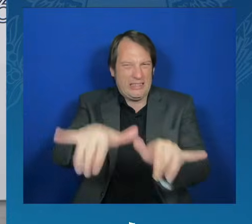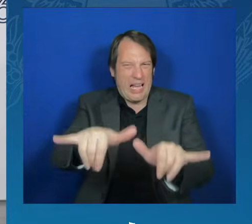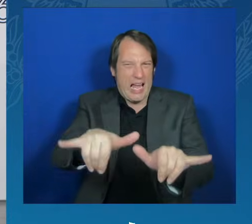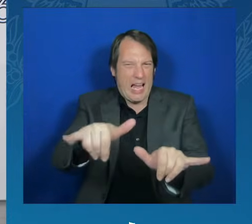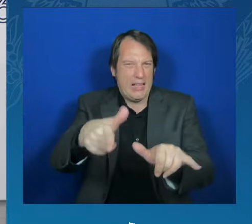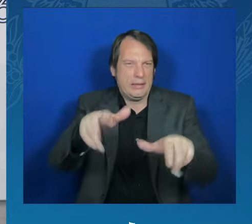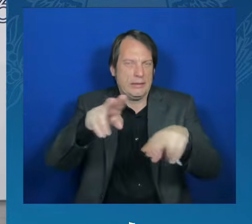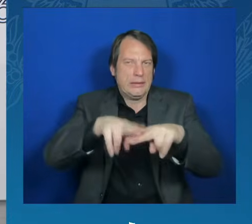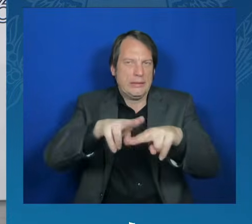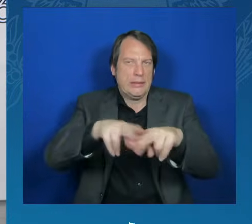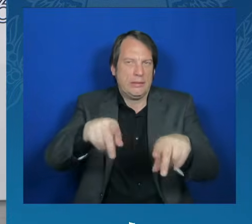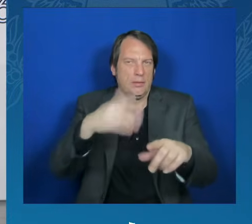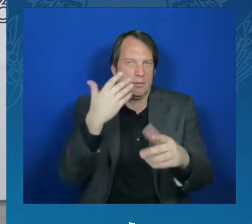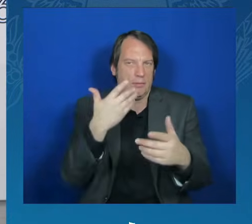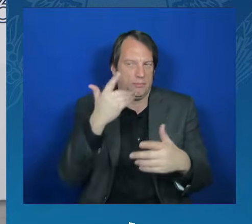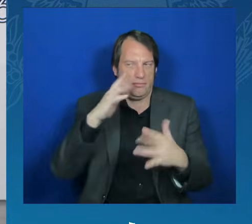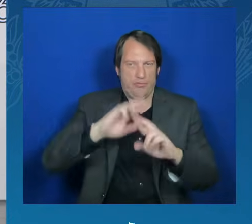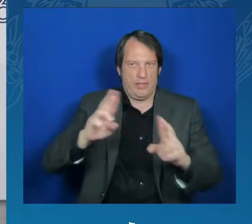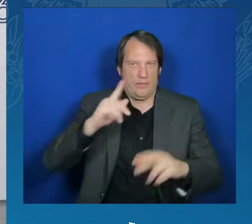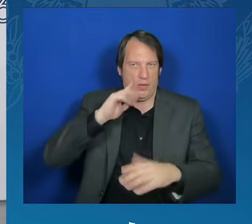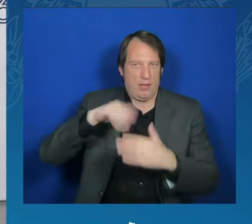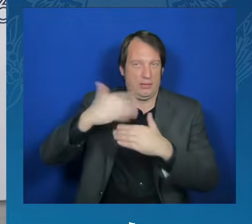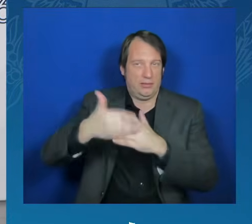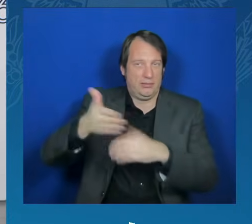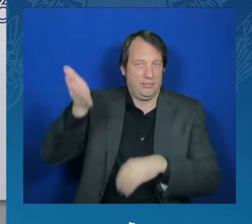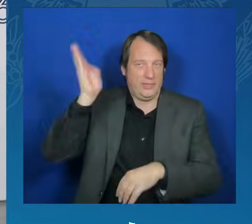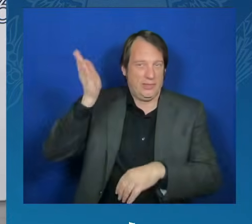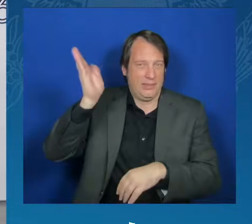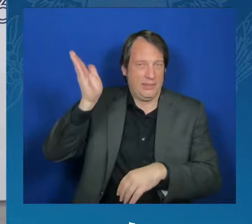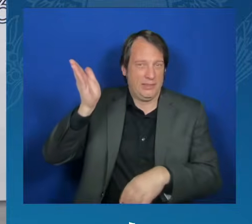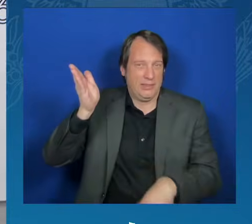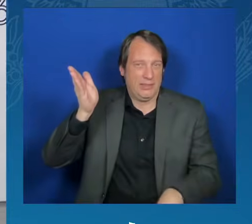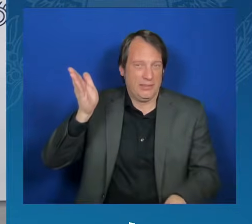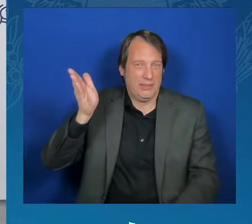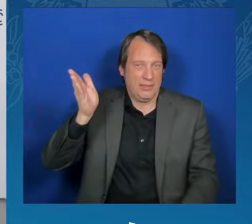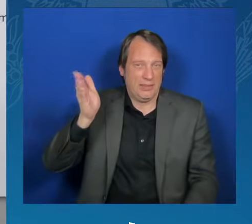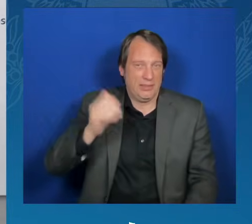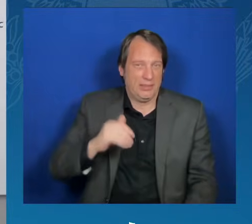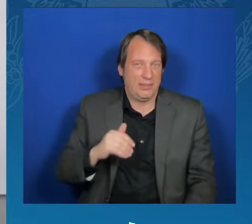who will be a bit of a surprise. So, thank you very much, Vice President.